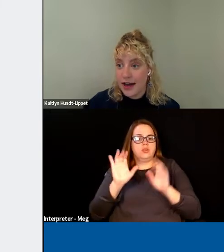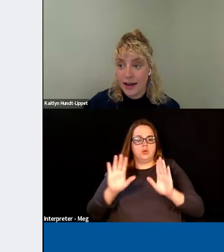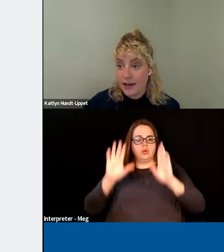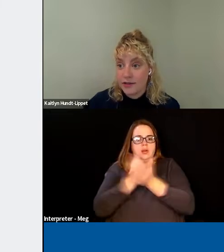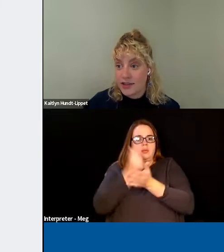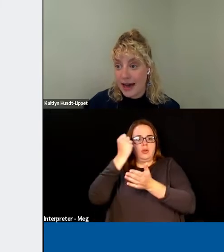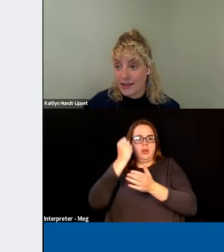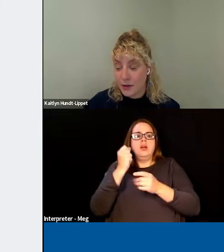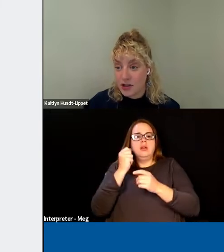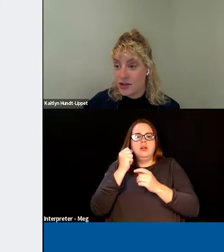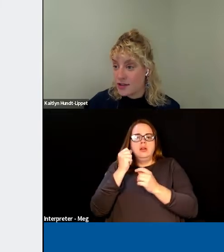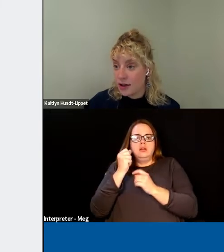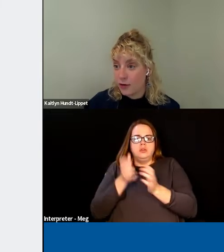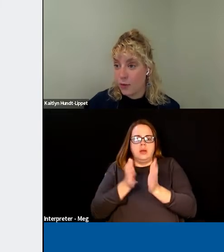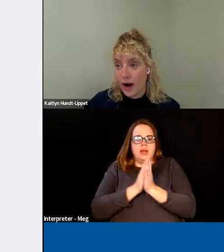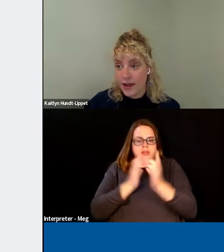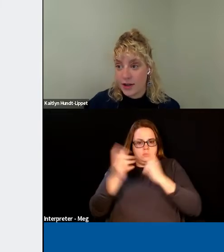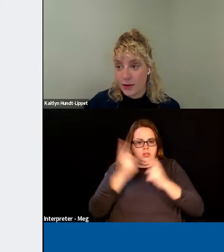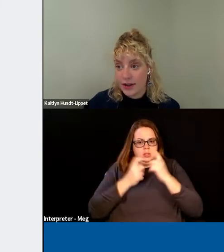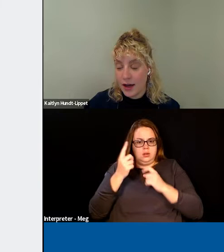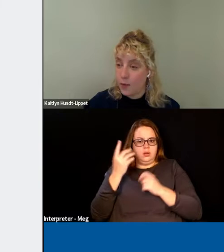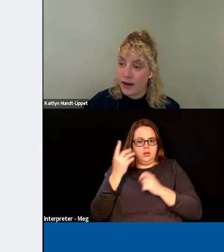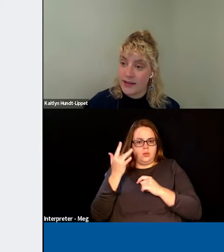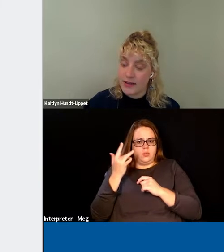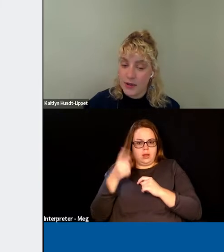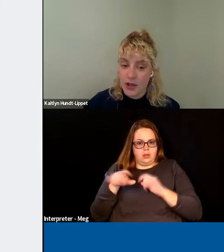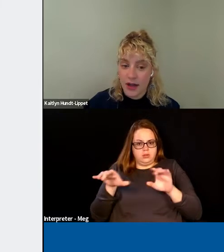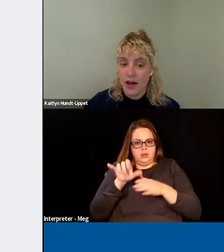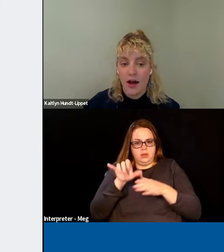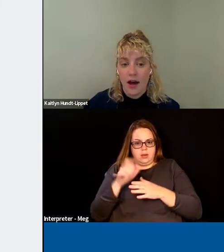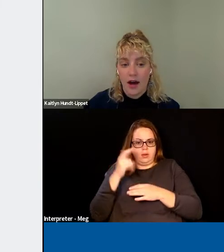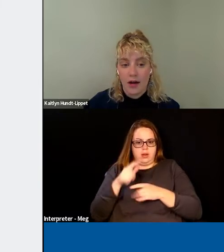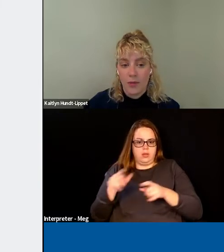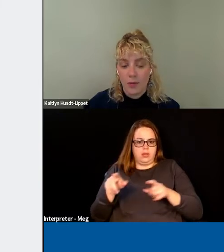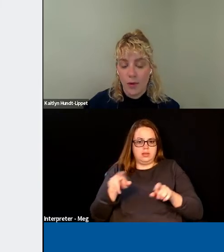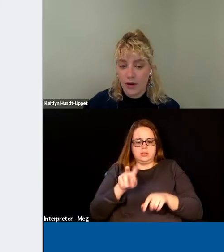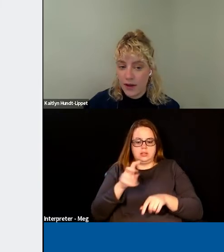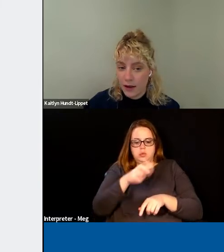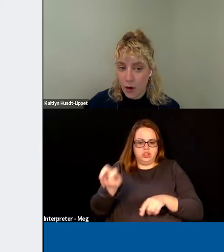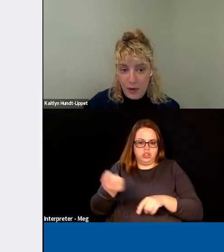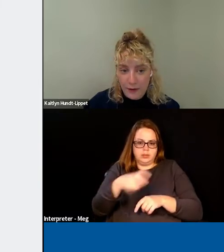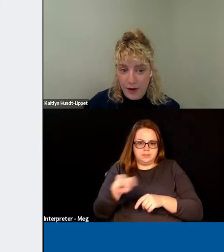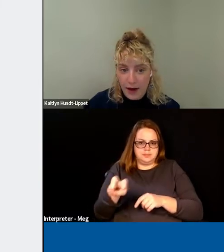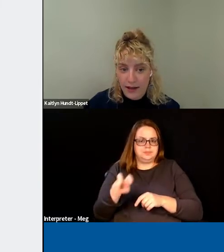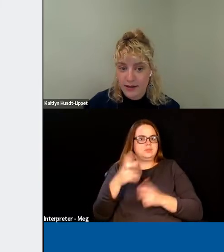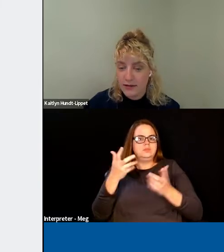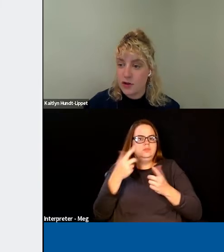to just ask questions of why they're doing that. Why are they switching? What are they hoping to find?